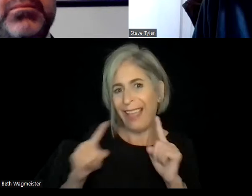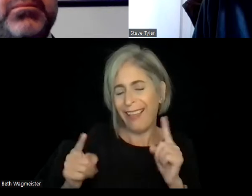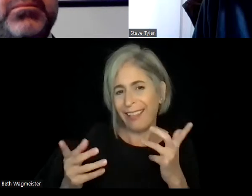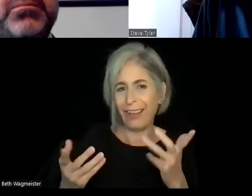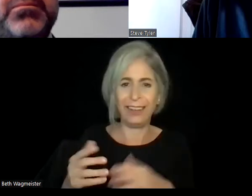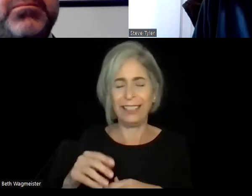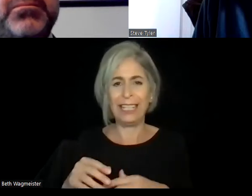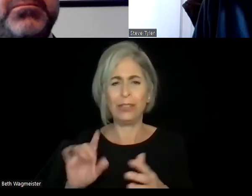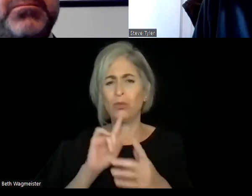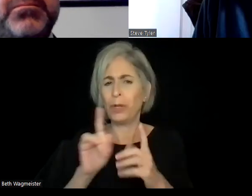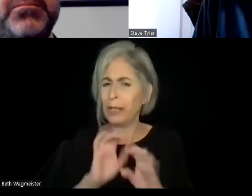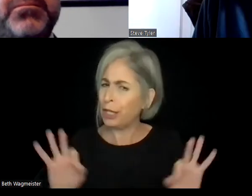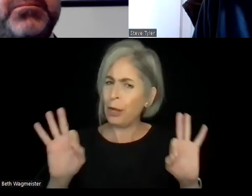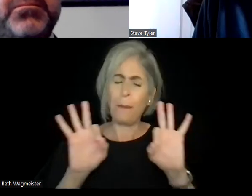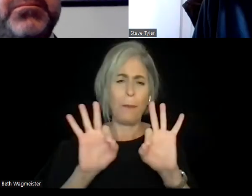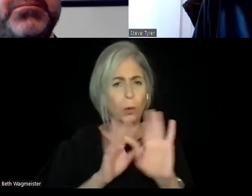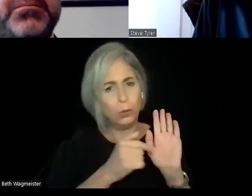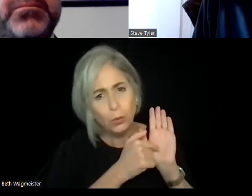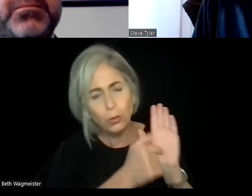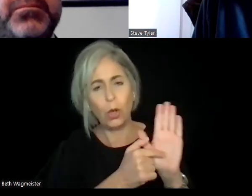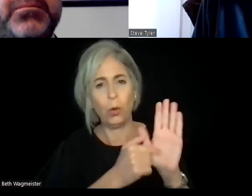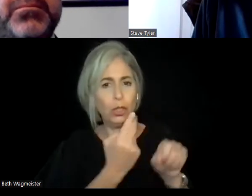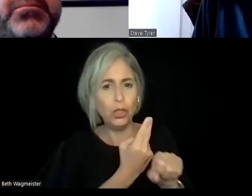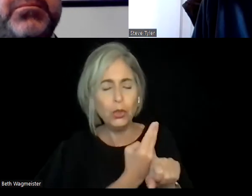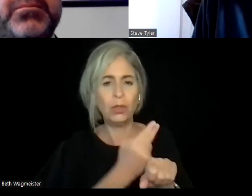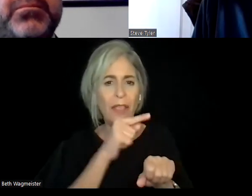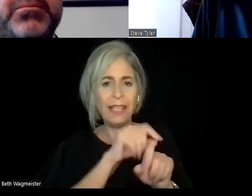the tools to know. We found show and tell or wizard